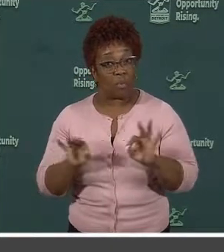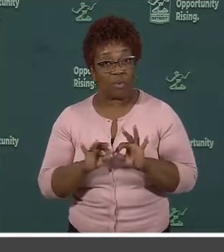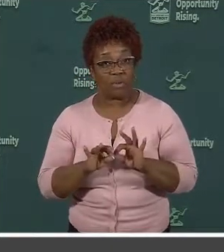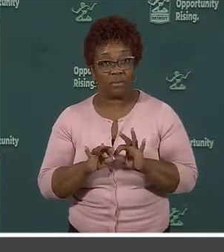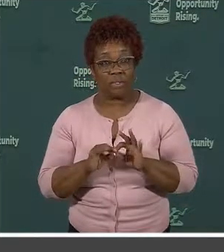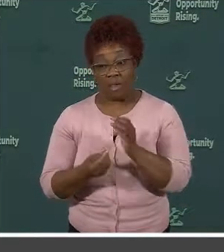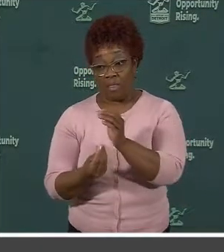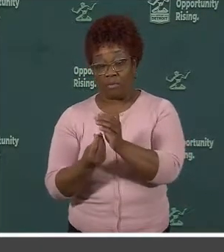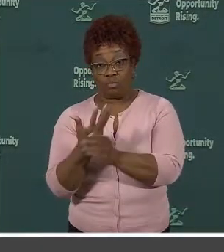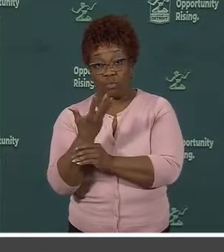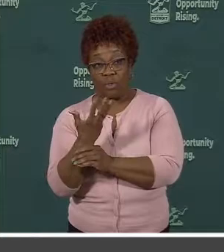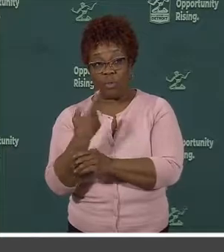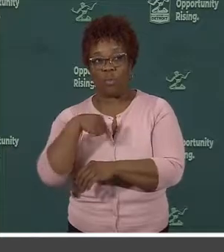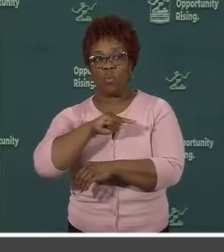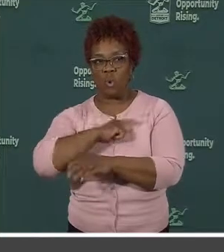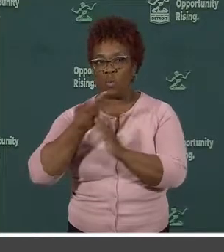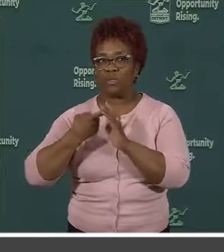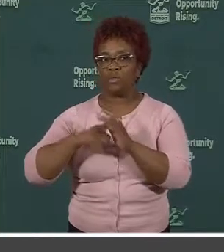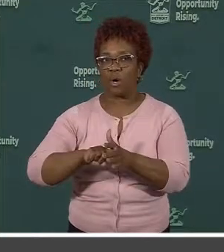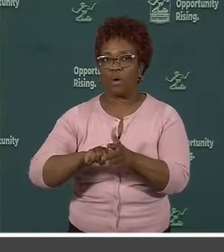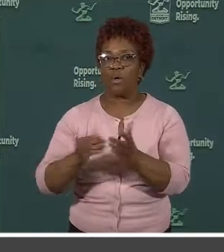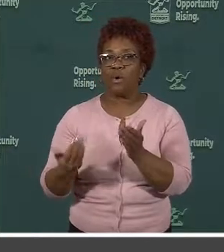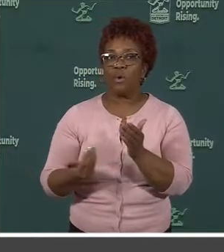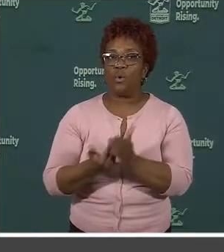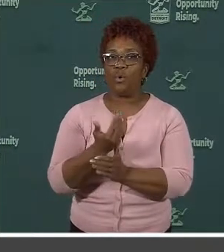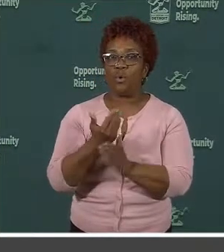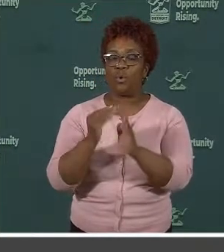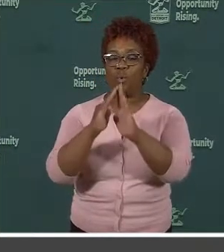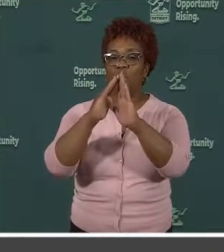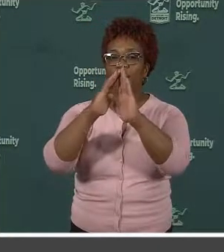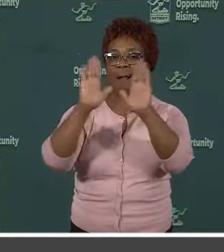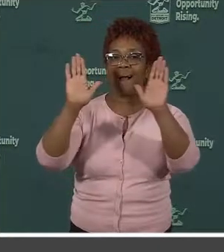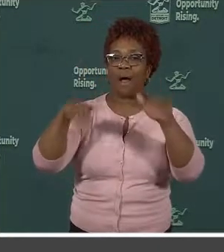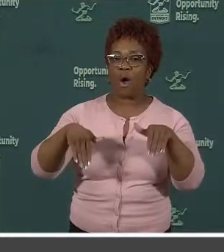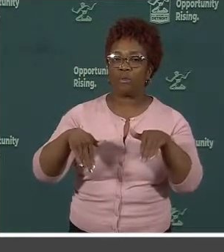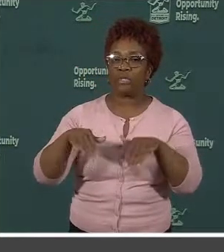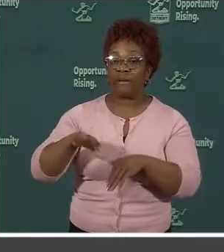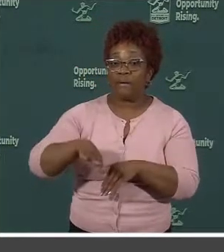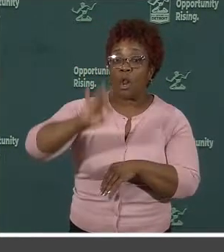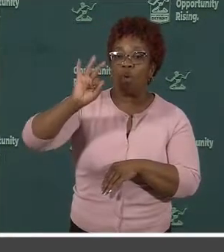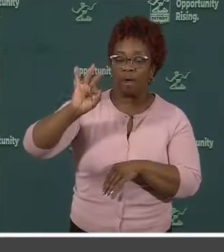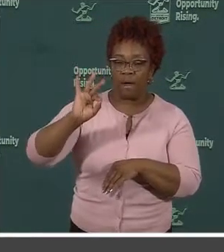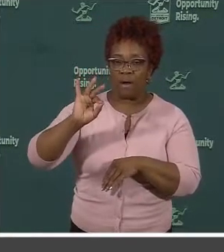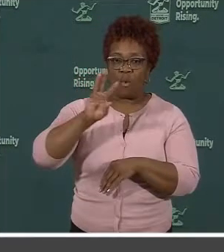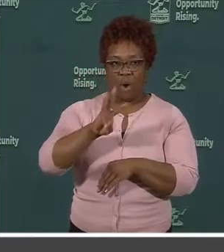GOING TO LAUNCH A NEW HOUSING LOCATOR WEBSITE RIGHT NOW AS PEOPLE IN THIS CITY KNOW IF YOU